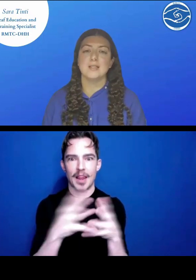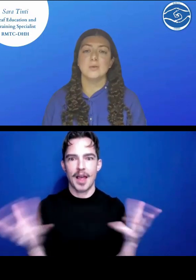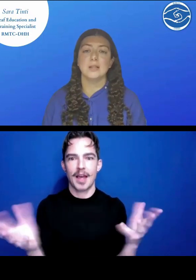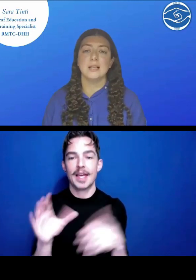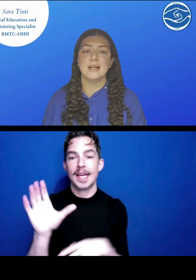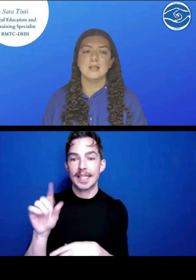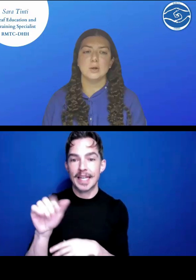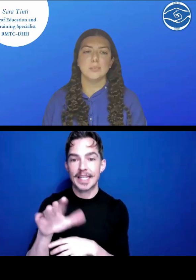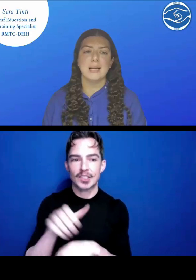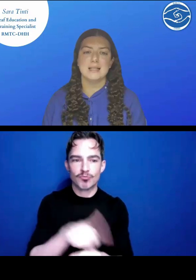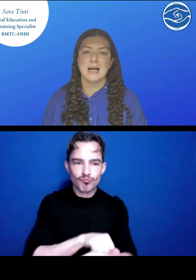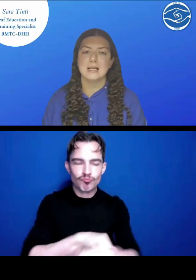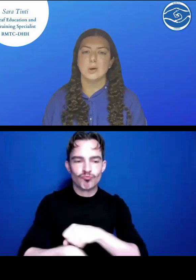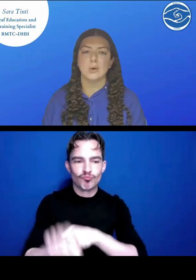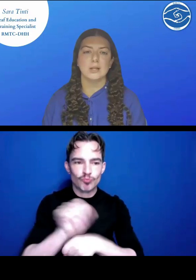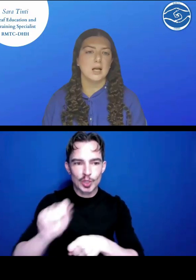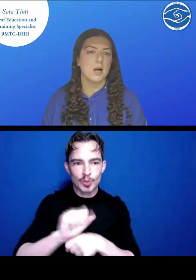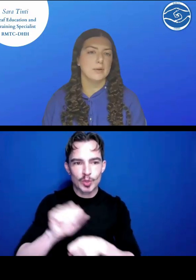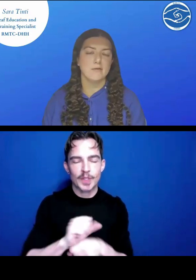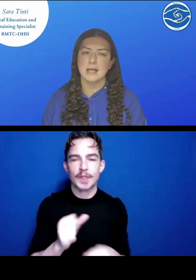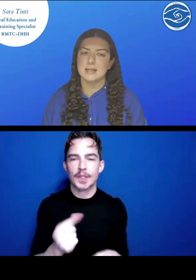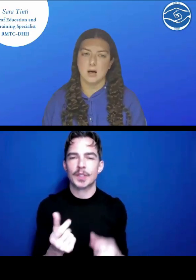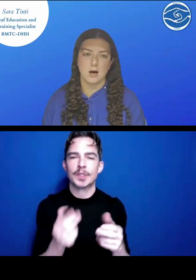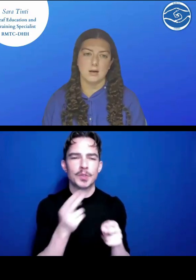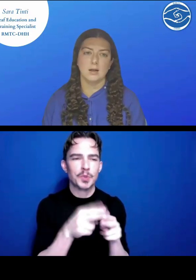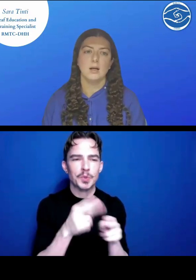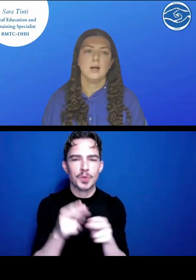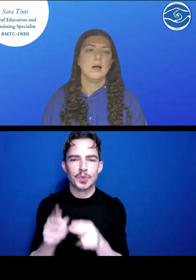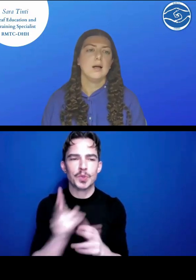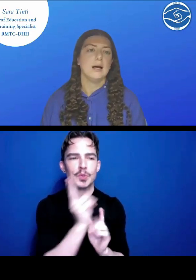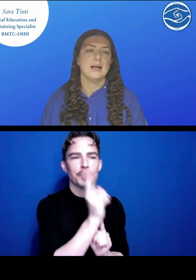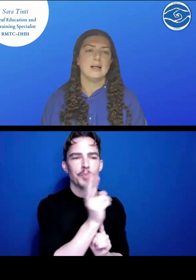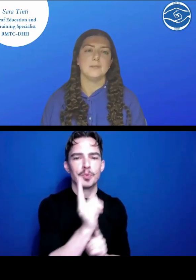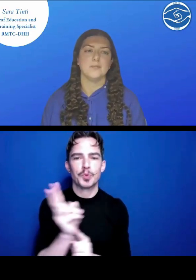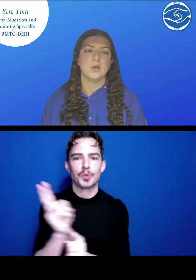but these are really nice. They're bite-sized. They're only a couple of minutes long.